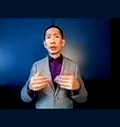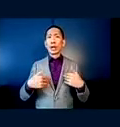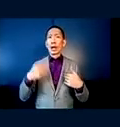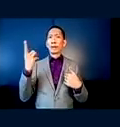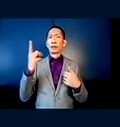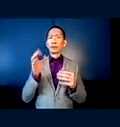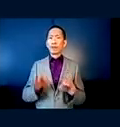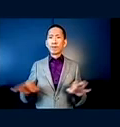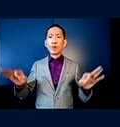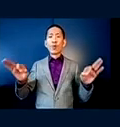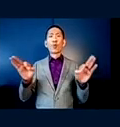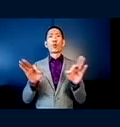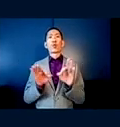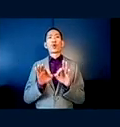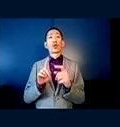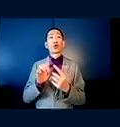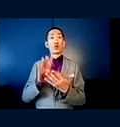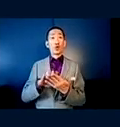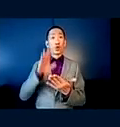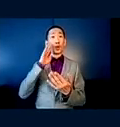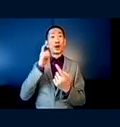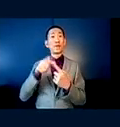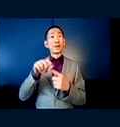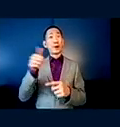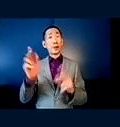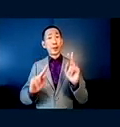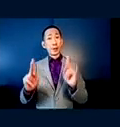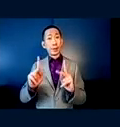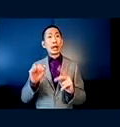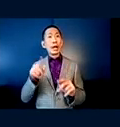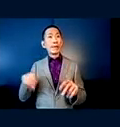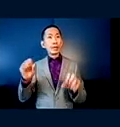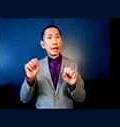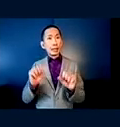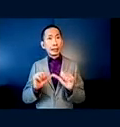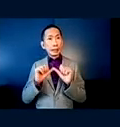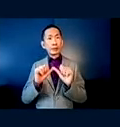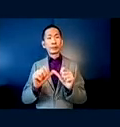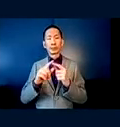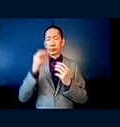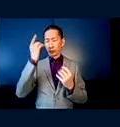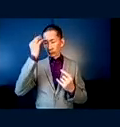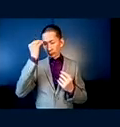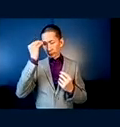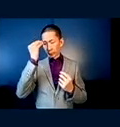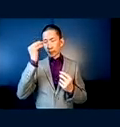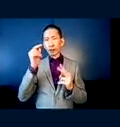THE IDEA THAT EVERY PERSON HAS SOMETHING OF GREAT VALUE TO LEARN FROM EVERYONE ELSE, IF